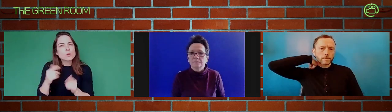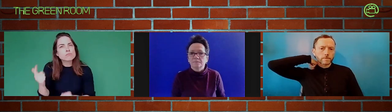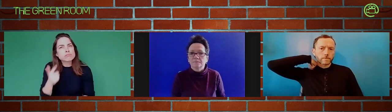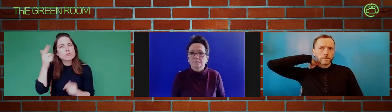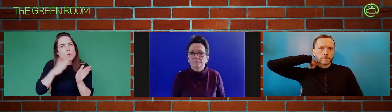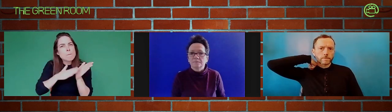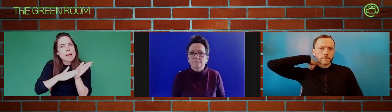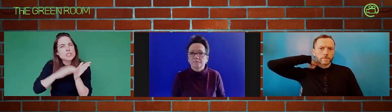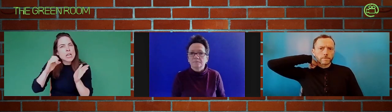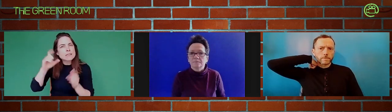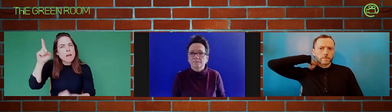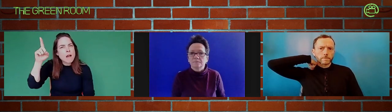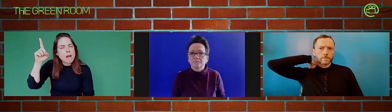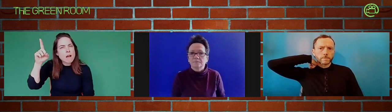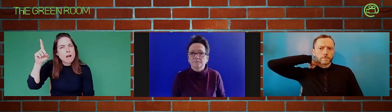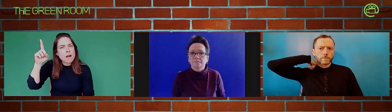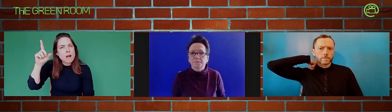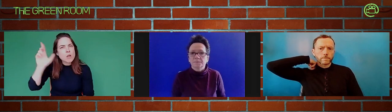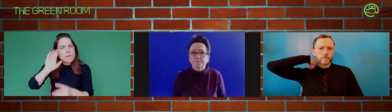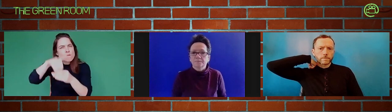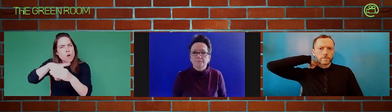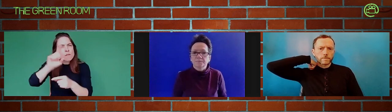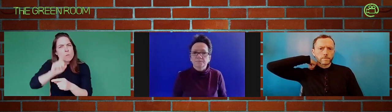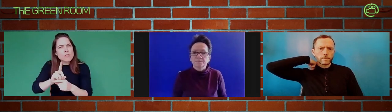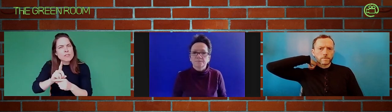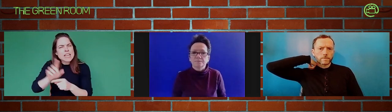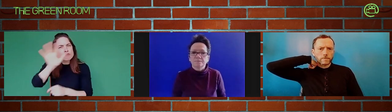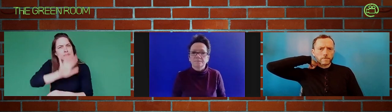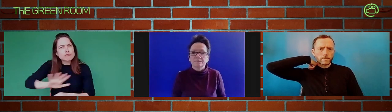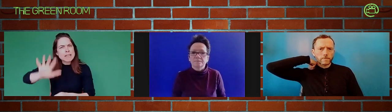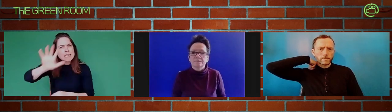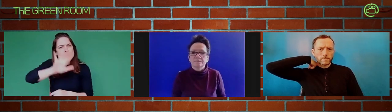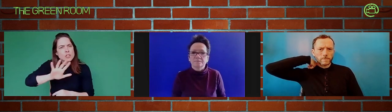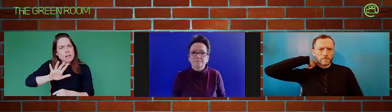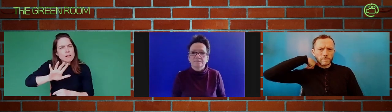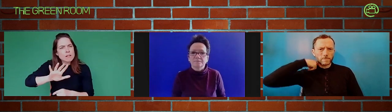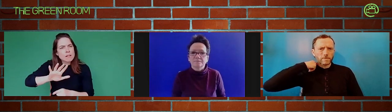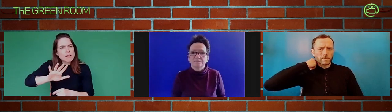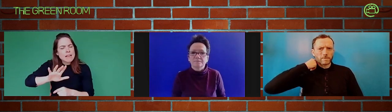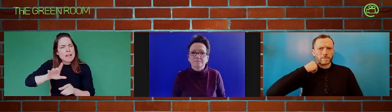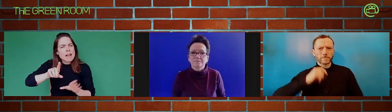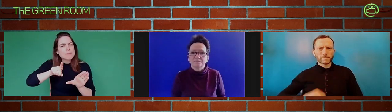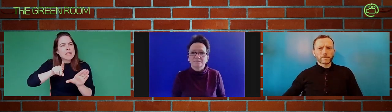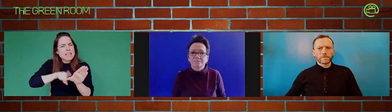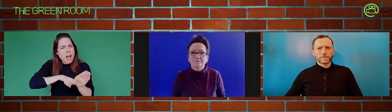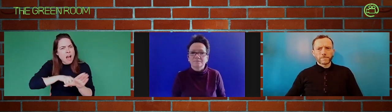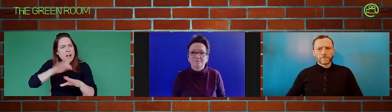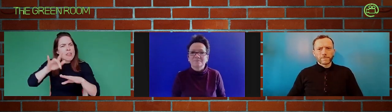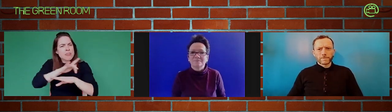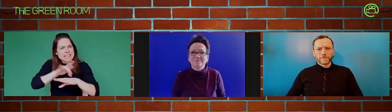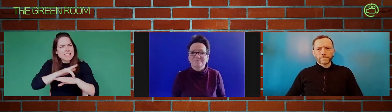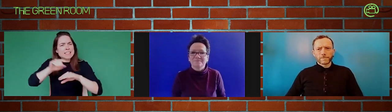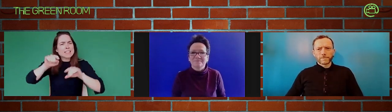Directors, was it the Regional Theatre Young Director's Scheme? is that right? That's right, that's such a mouthful. JS: Could you go into that